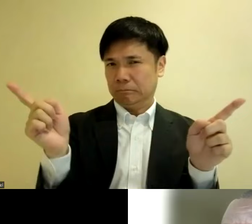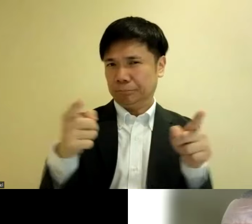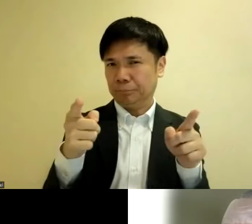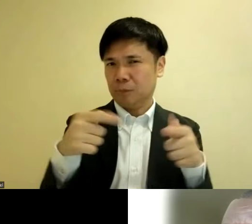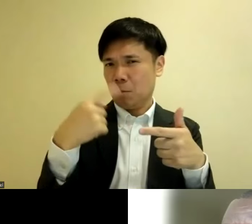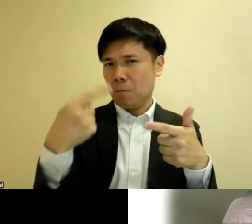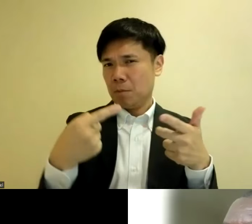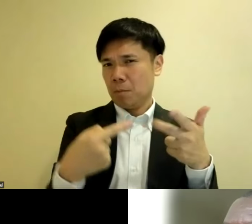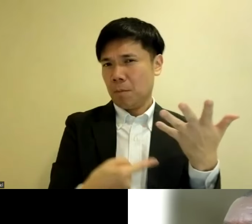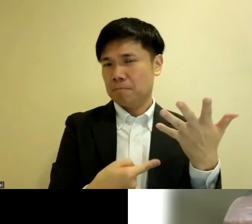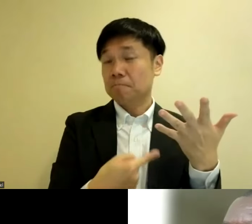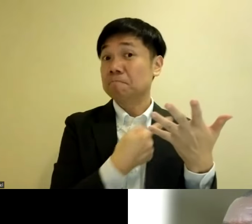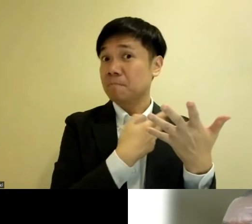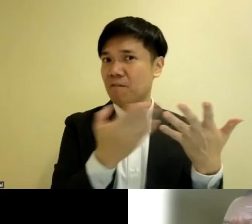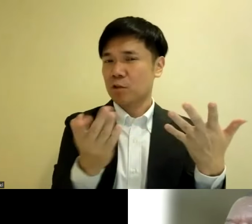Go ahead. Thank you.